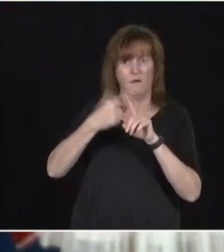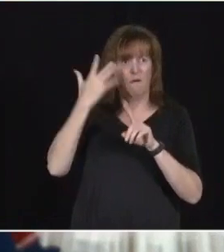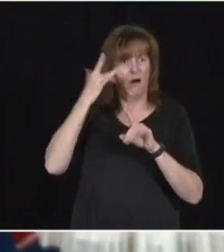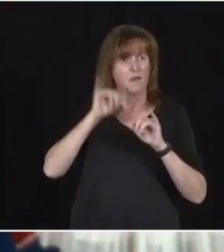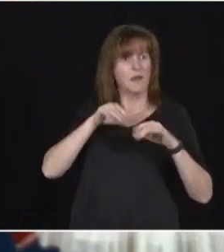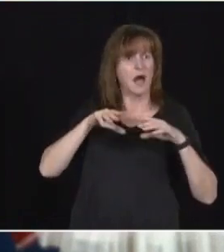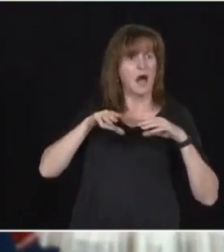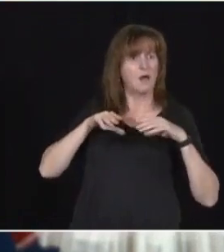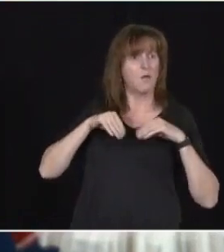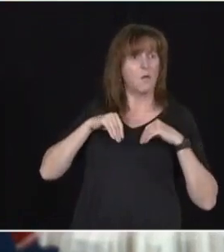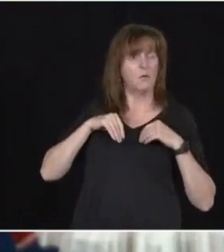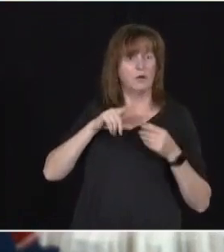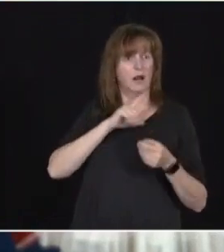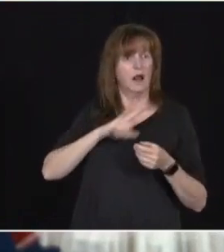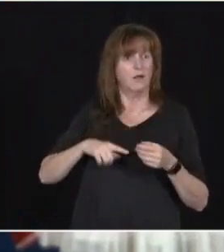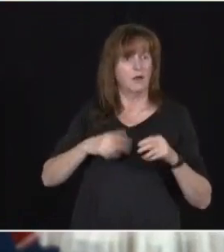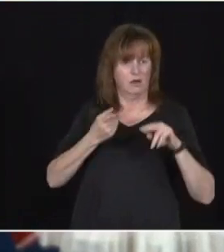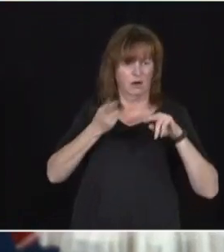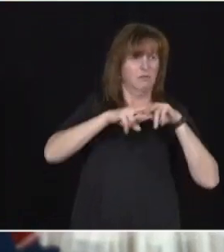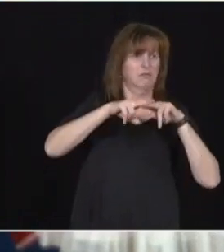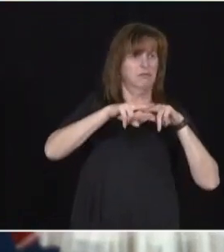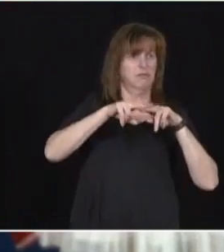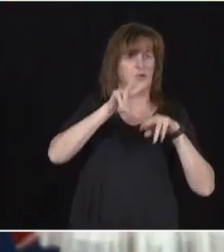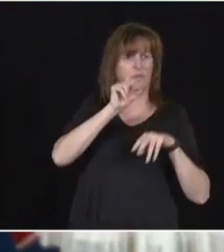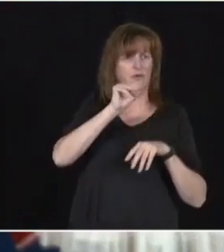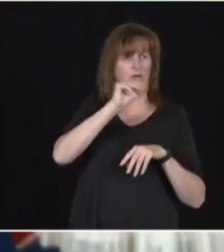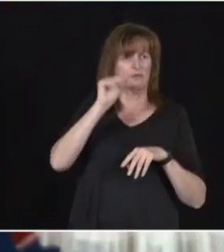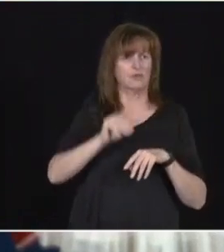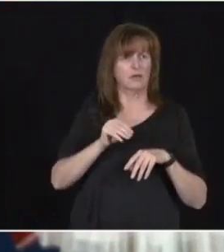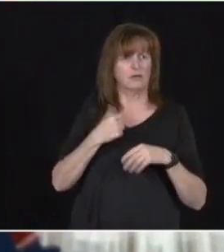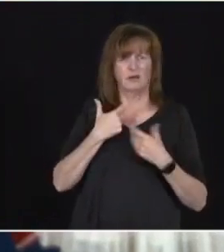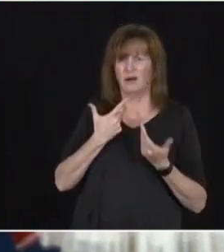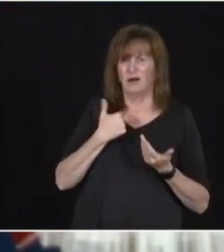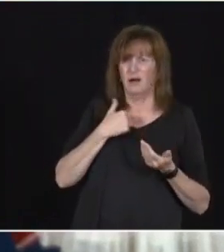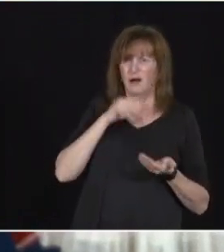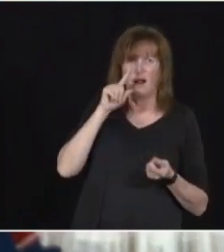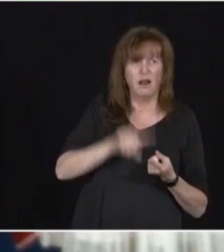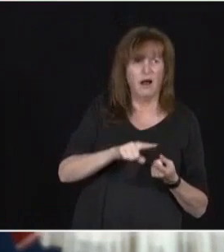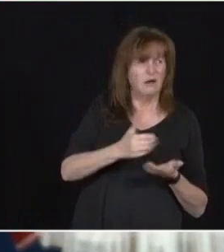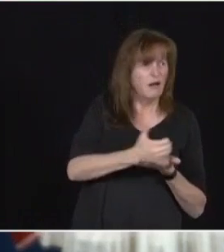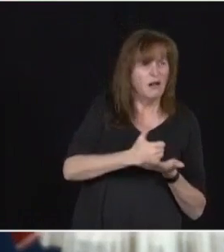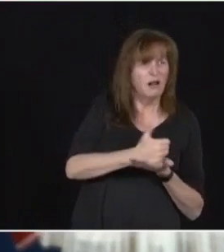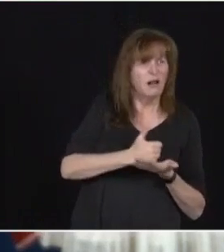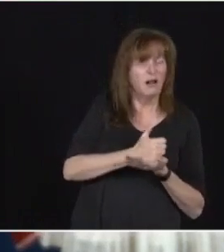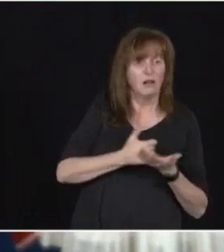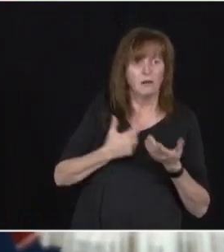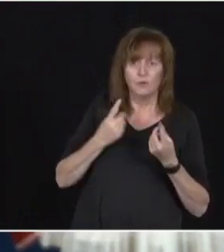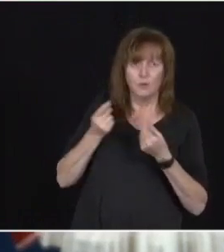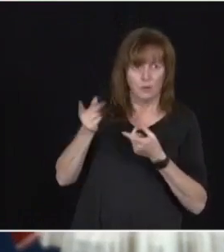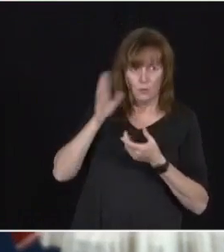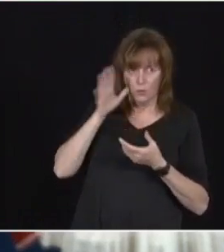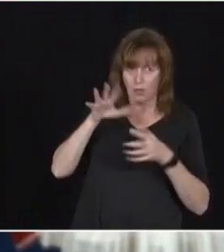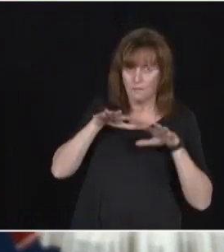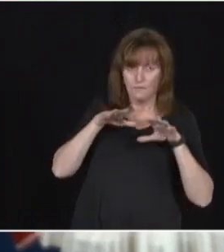As she is facing a 30% increase, that she cannot handle. As the province preferred prepared to do something like that?